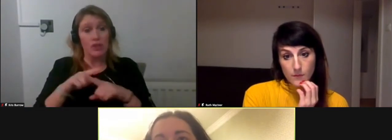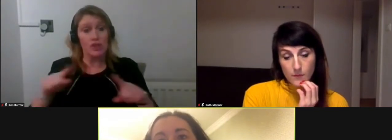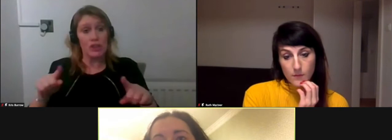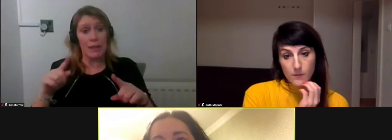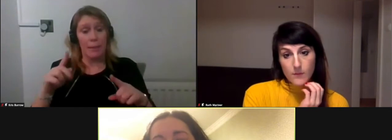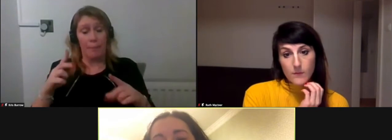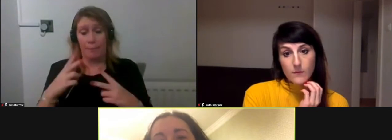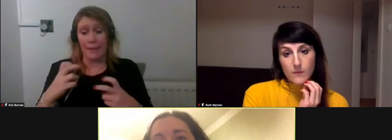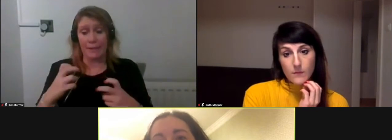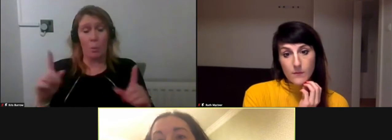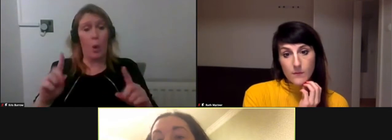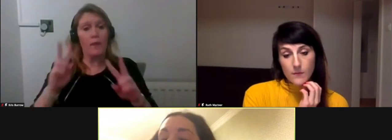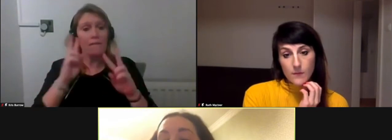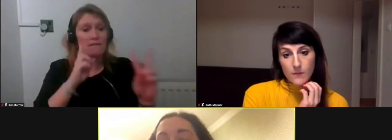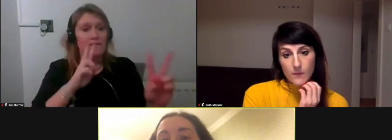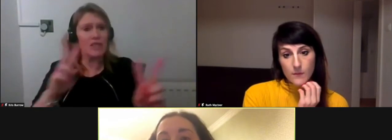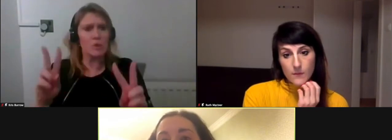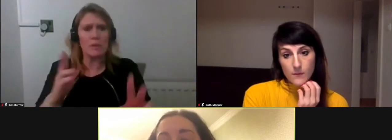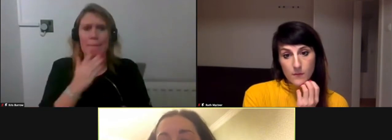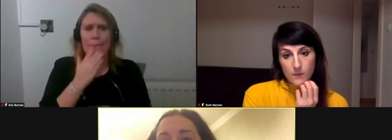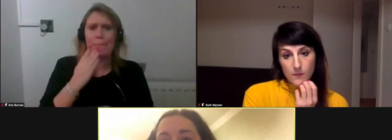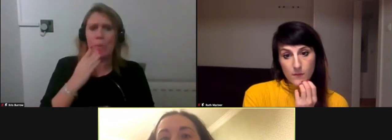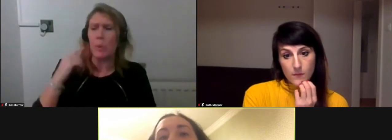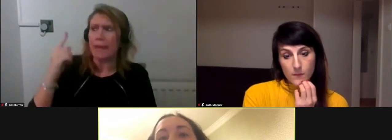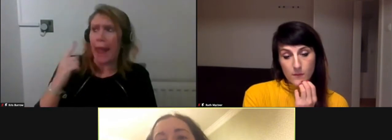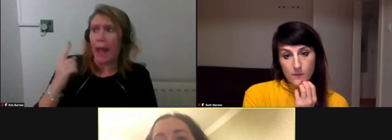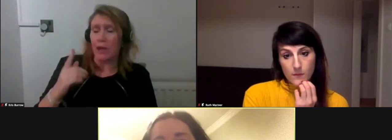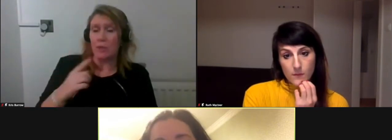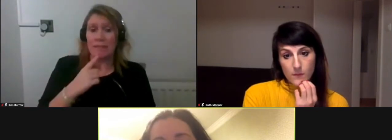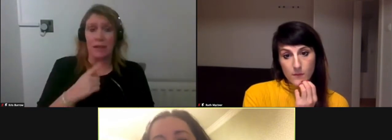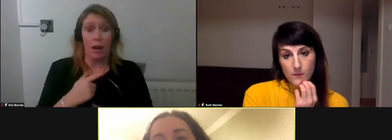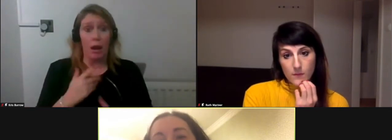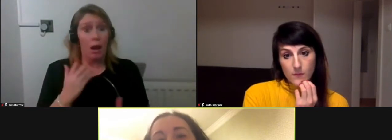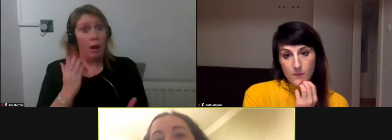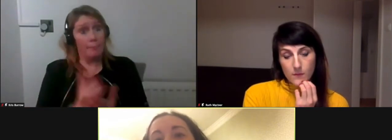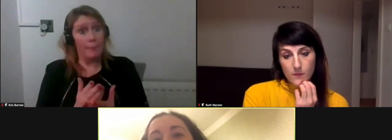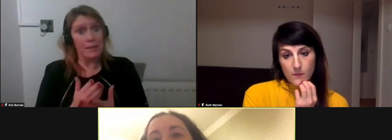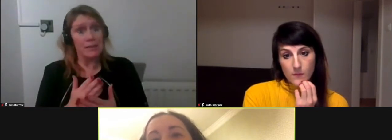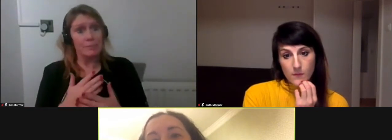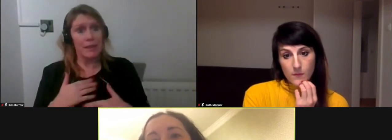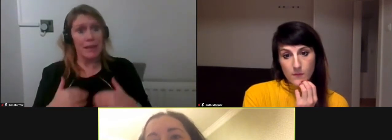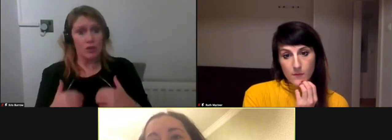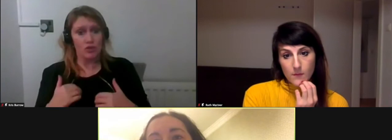but none of the sound, "It must be very interesting", it's a binaural piece that